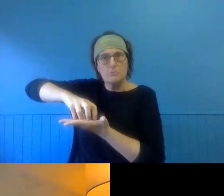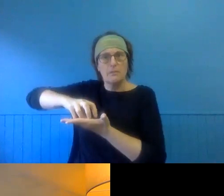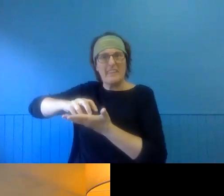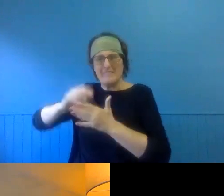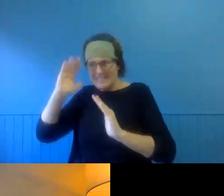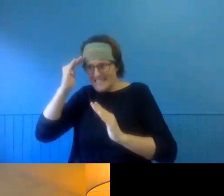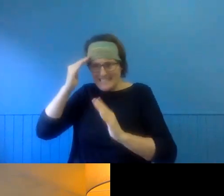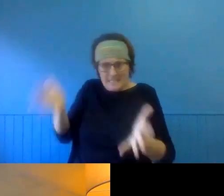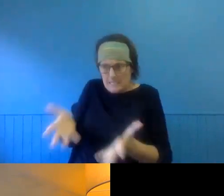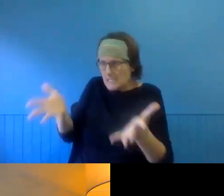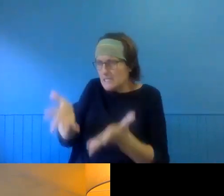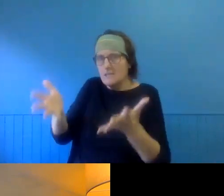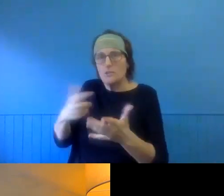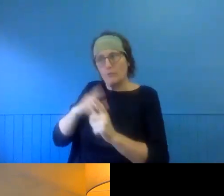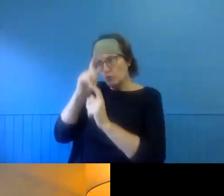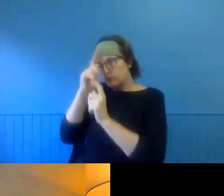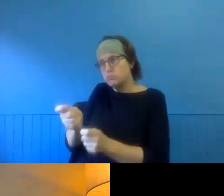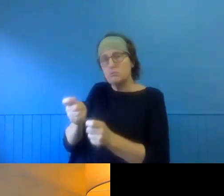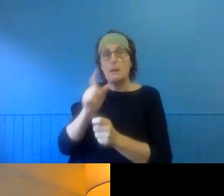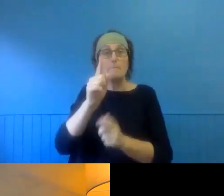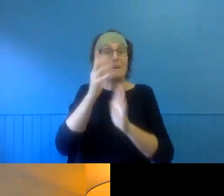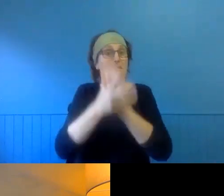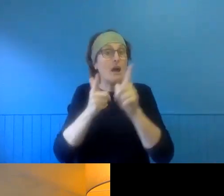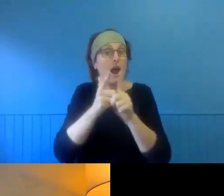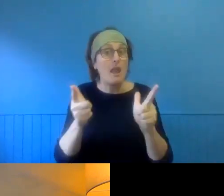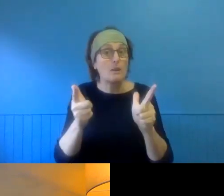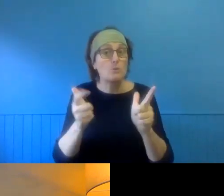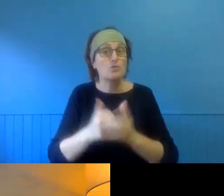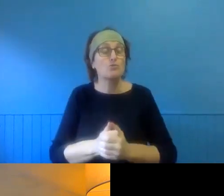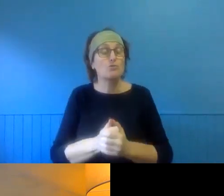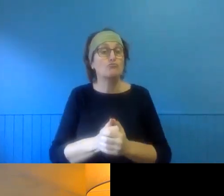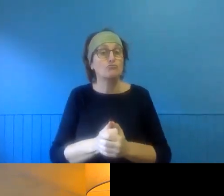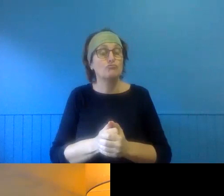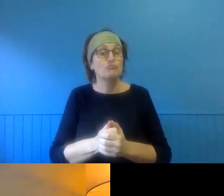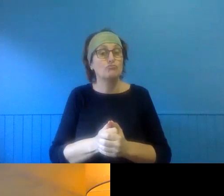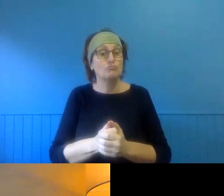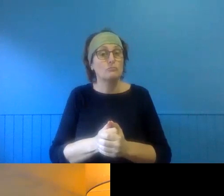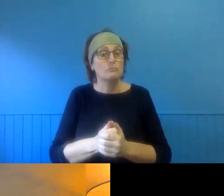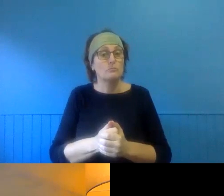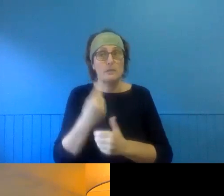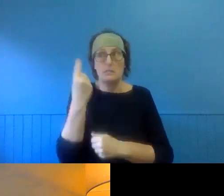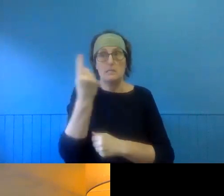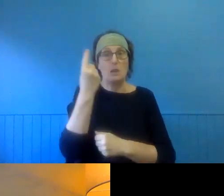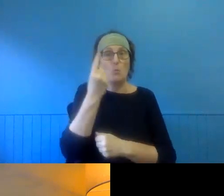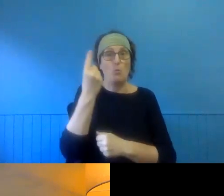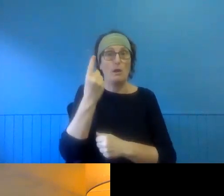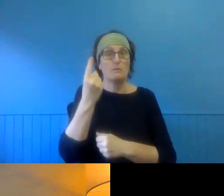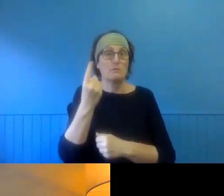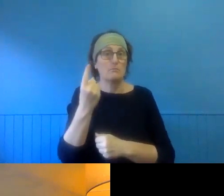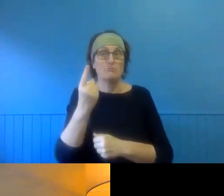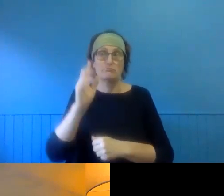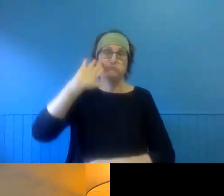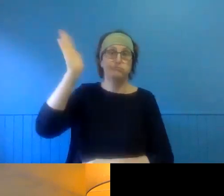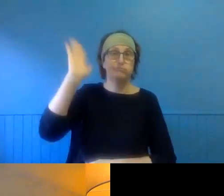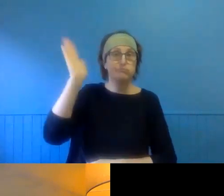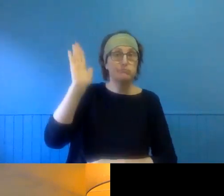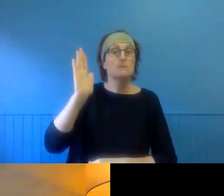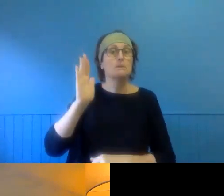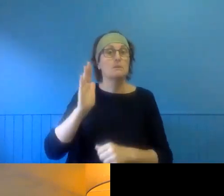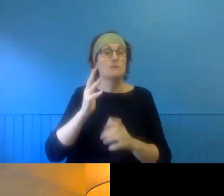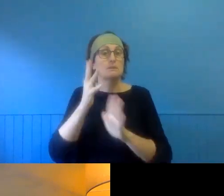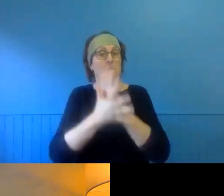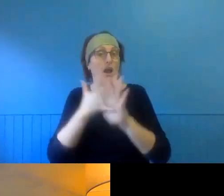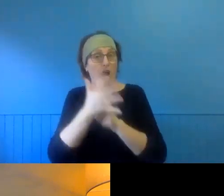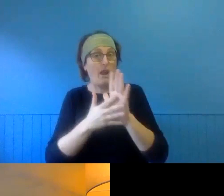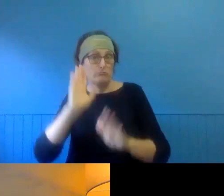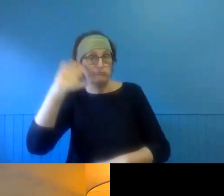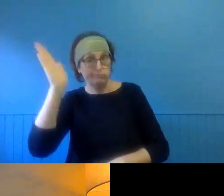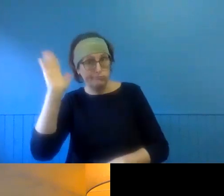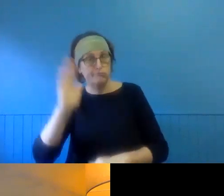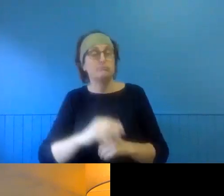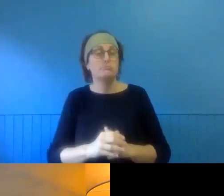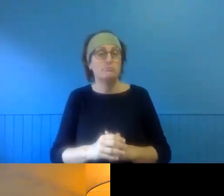you keep that. Someone gave a sign presentation and that was raised as